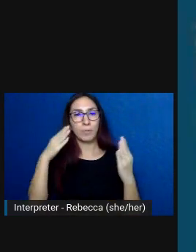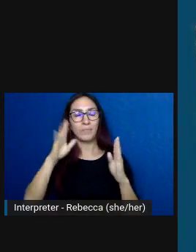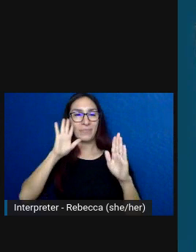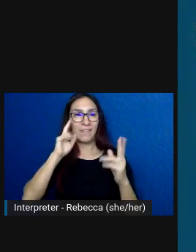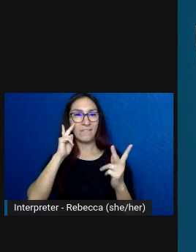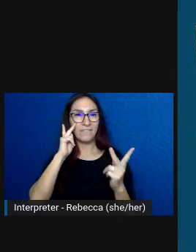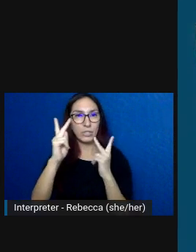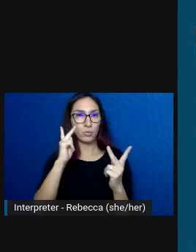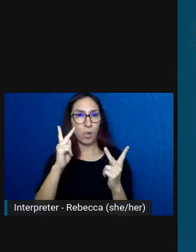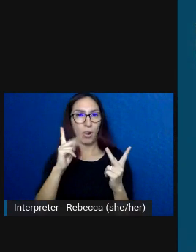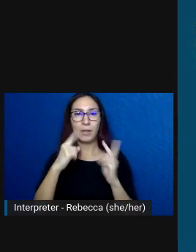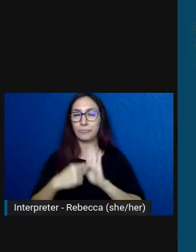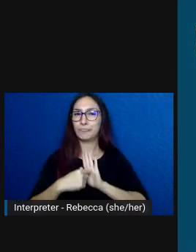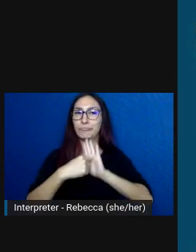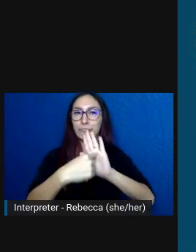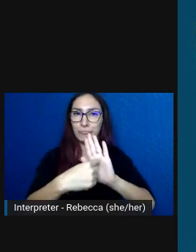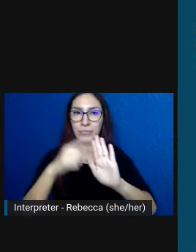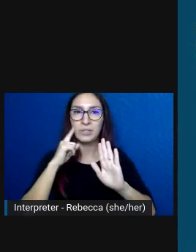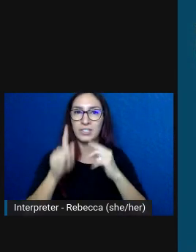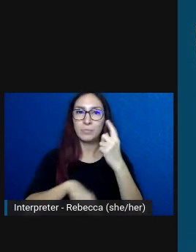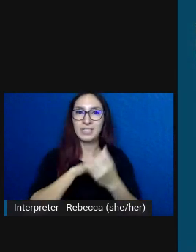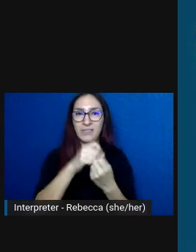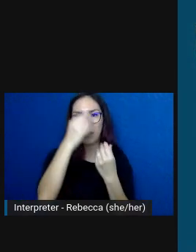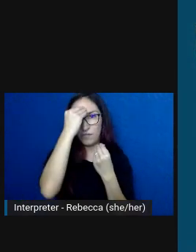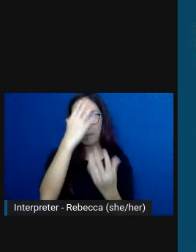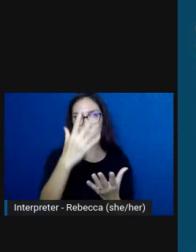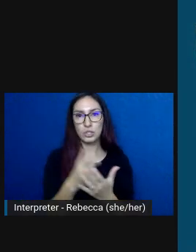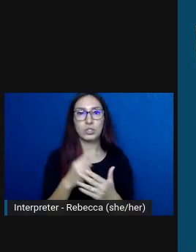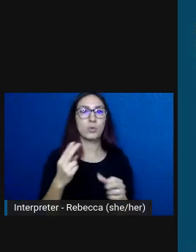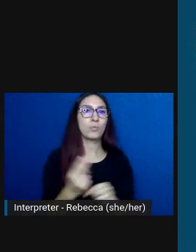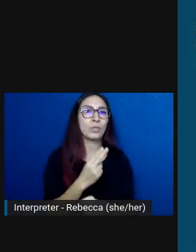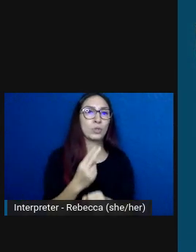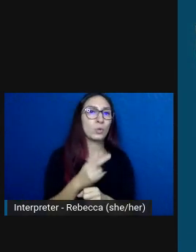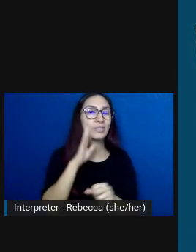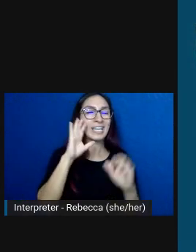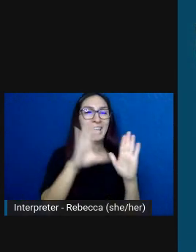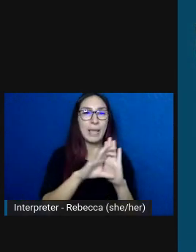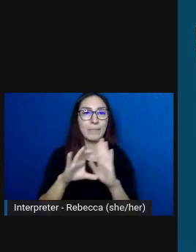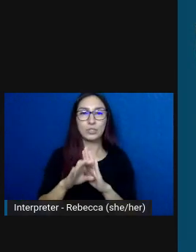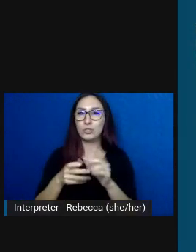For example, we use images to tell a story, to convey a message or to get people to take an action.